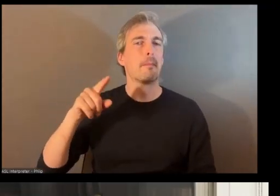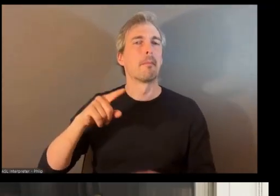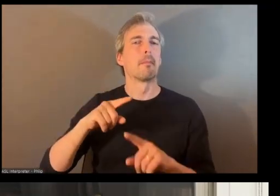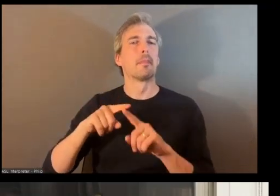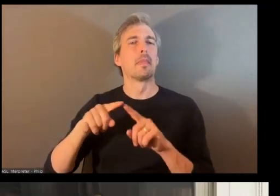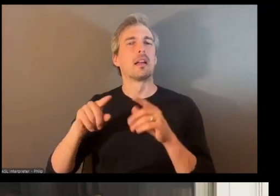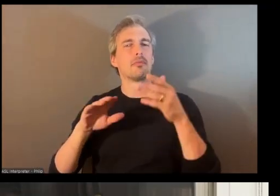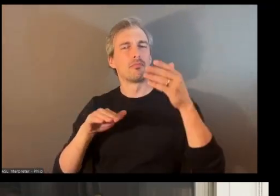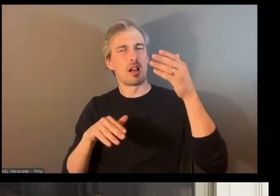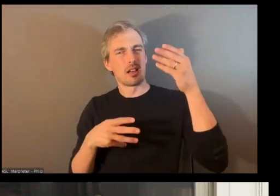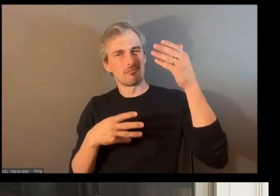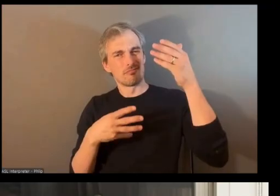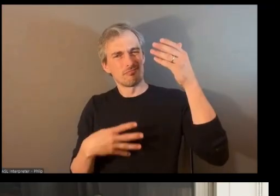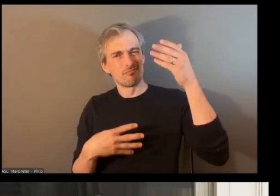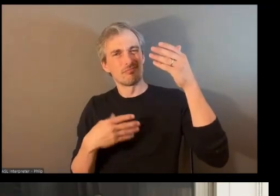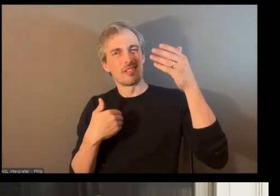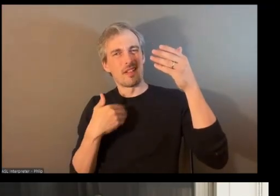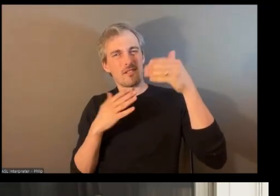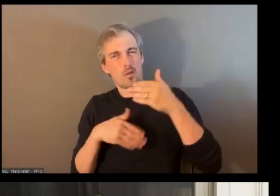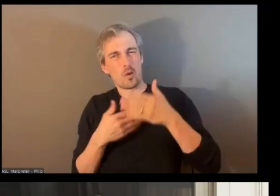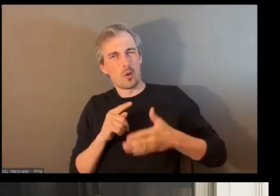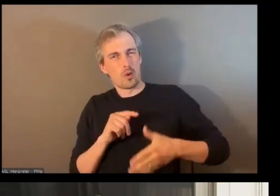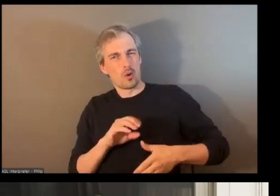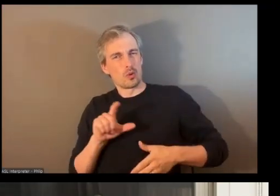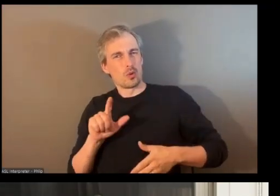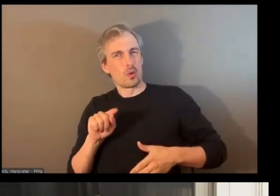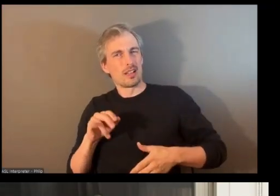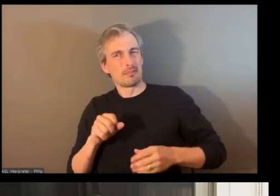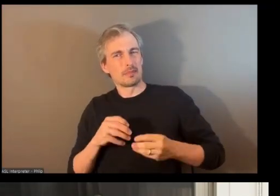I mean, theoretically, you can also have, like, a separate...